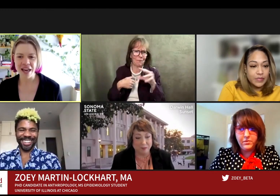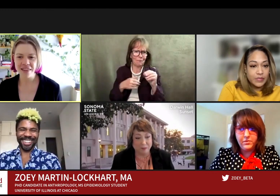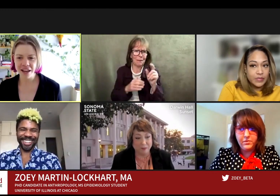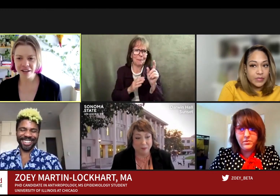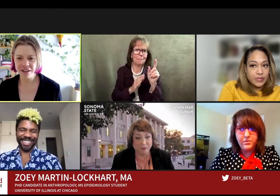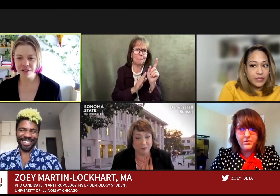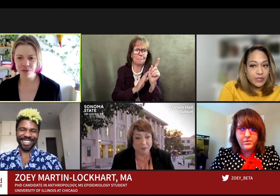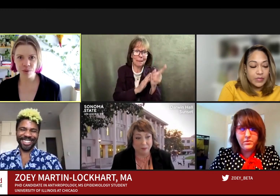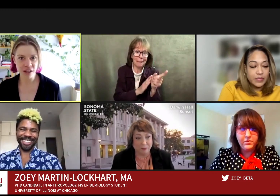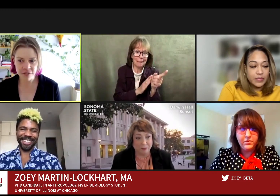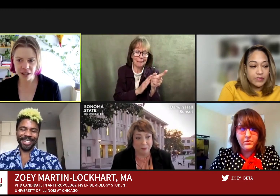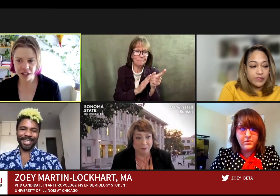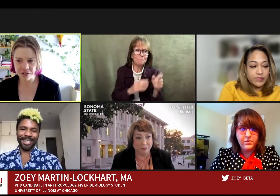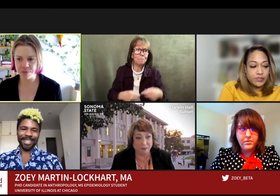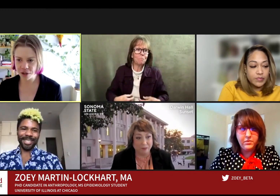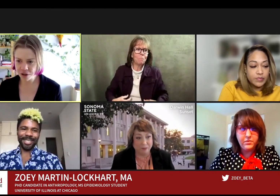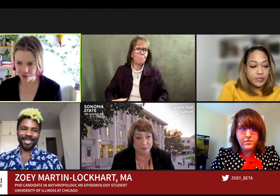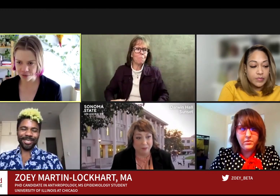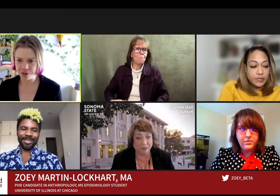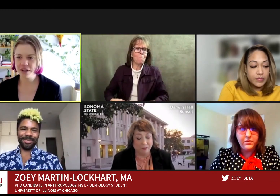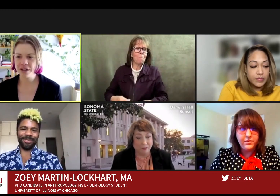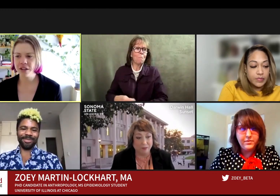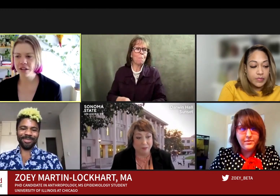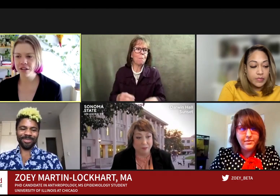And then we'd love to hear from you.